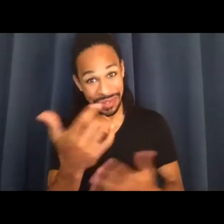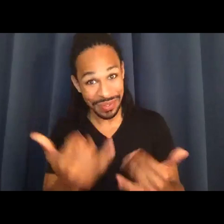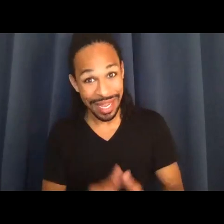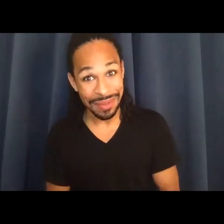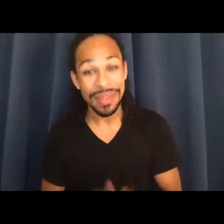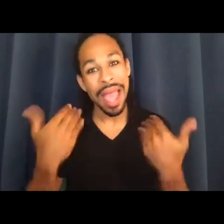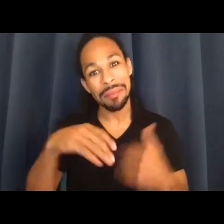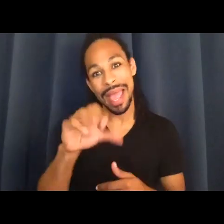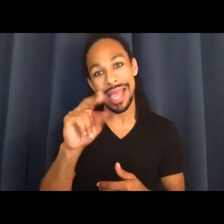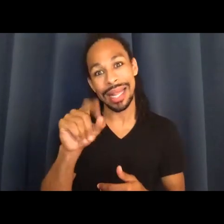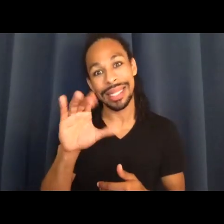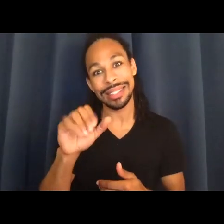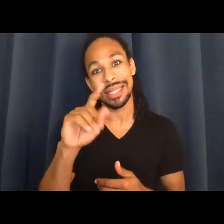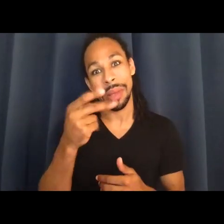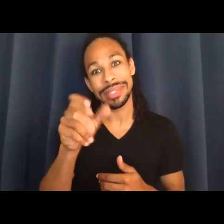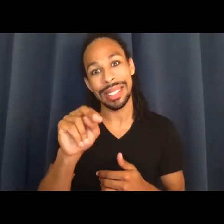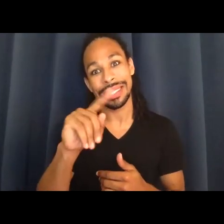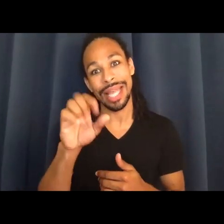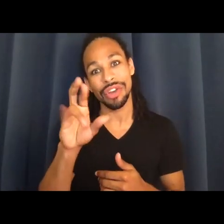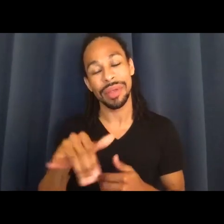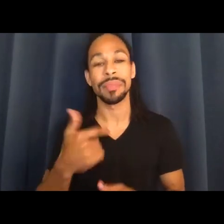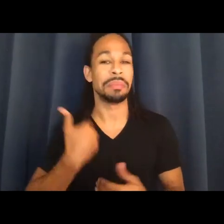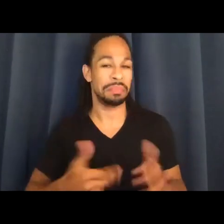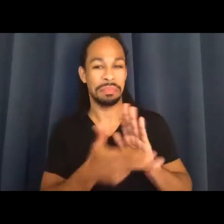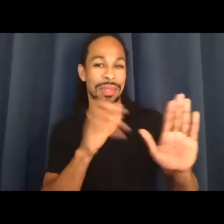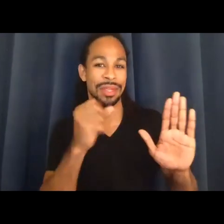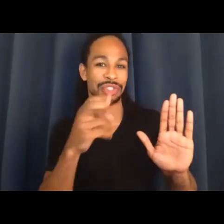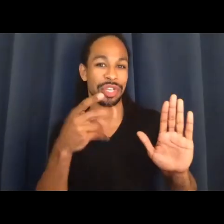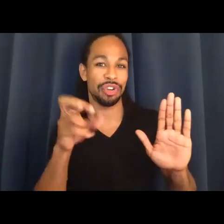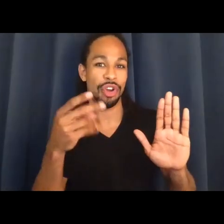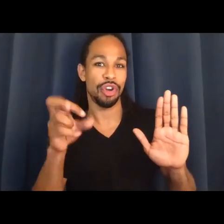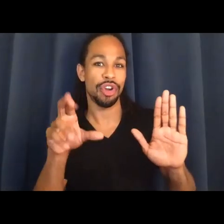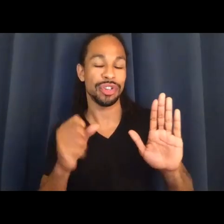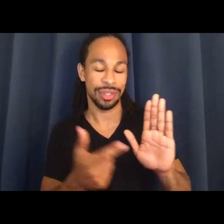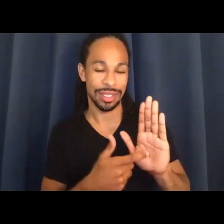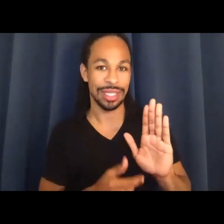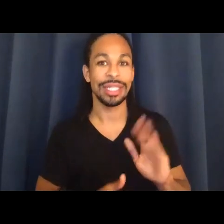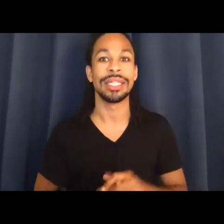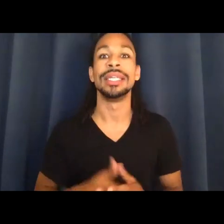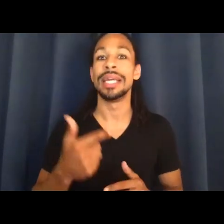said, I'm Candace Thompson-Zachery. My pronouns are she, her, hers. I am calling in from the